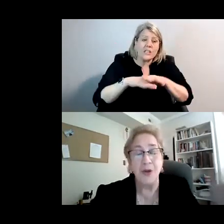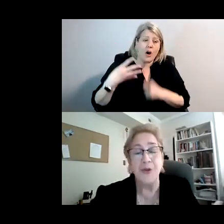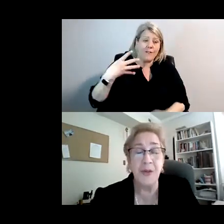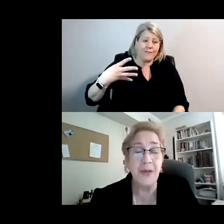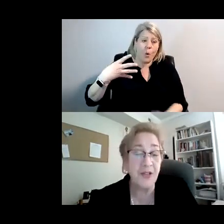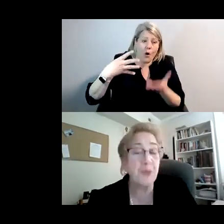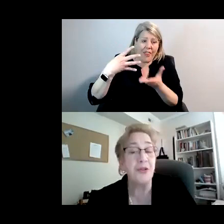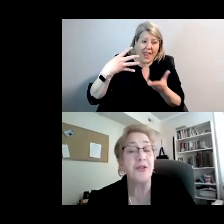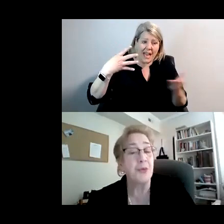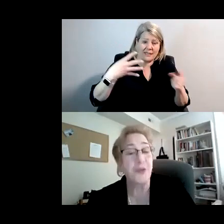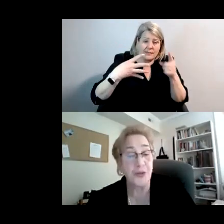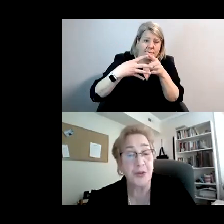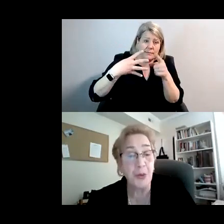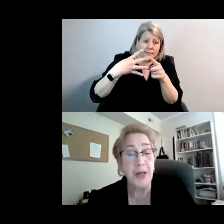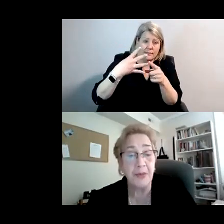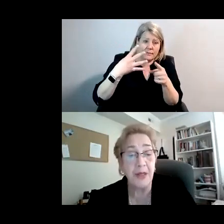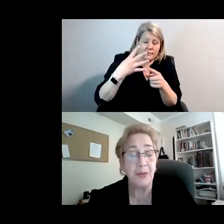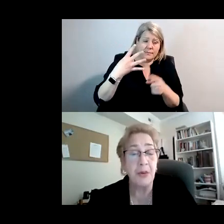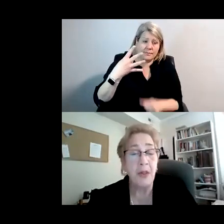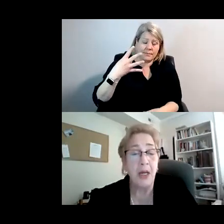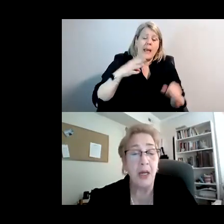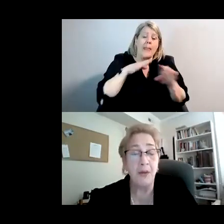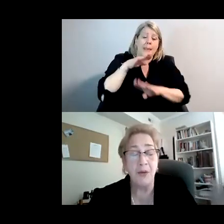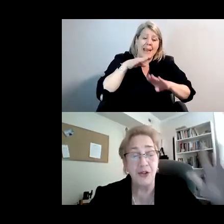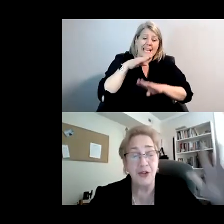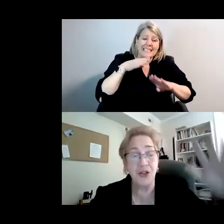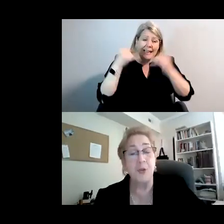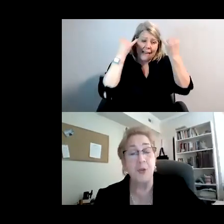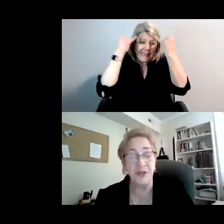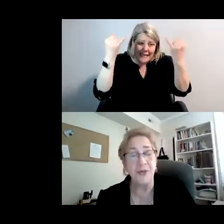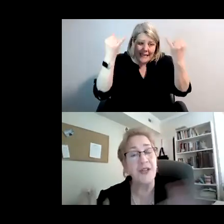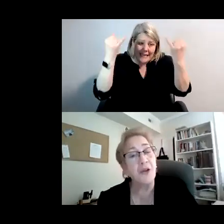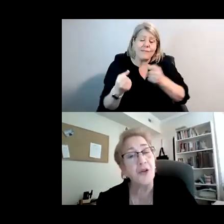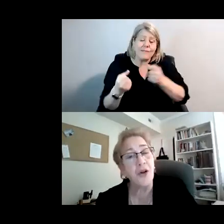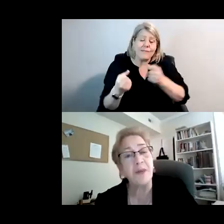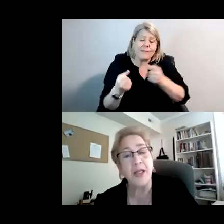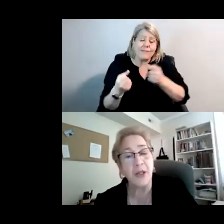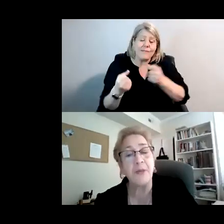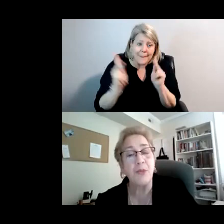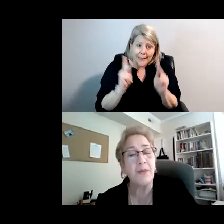Those were the basic principles for supporting people. It was the general principles. And I'll talk about a little bit more